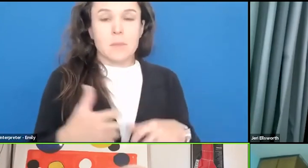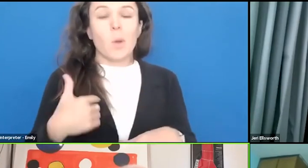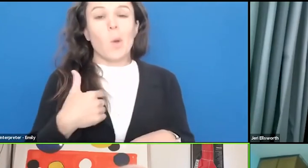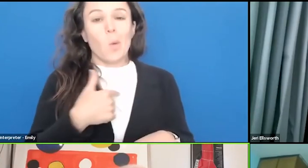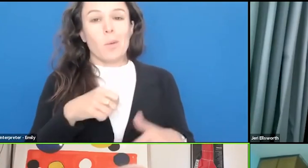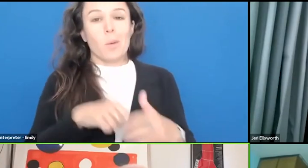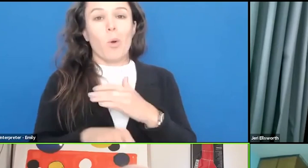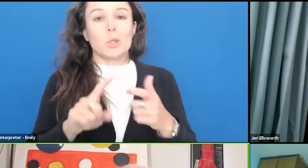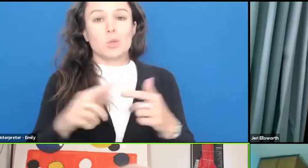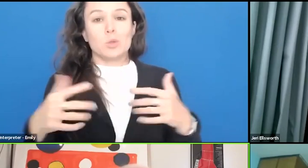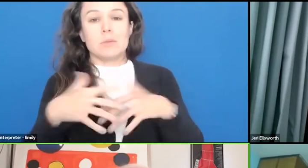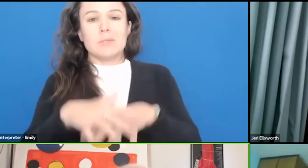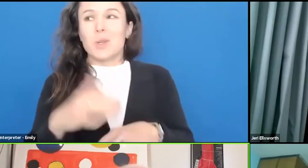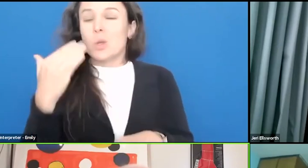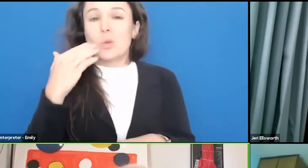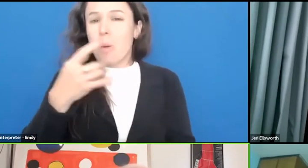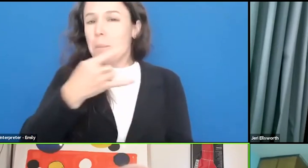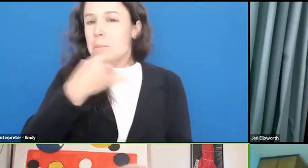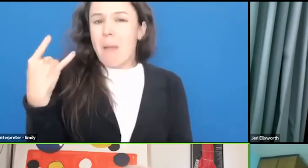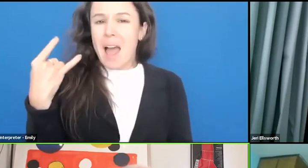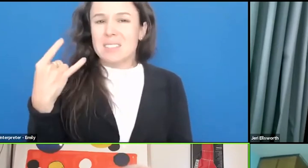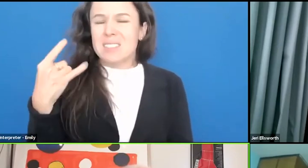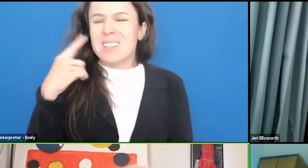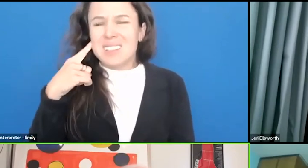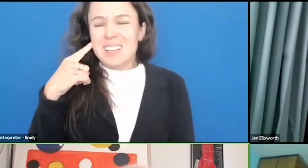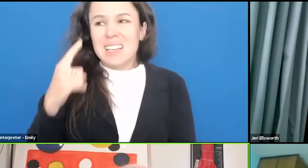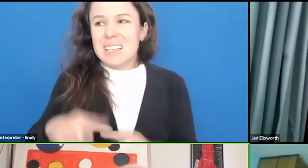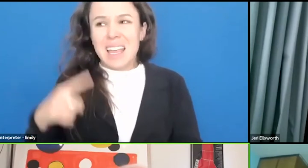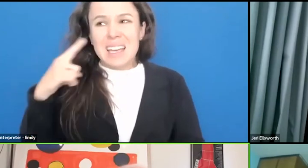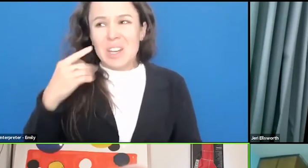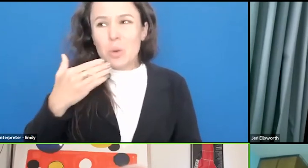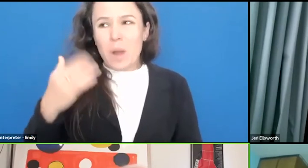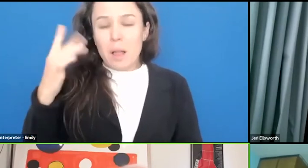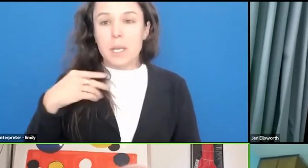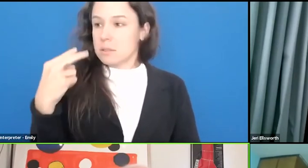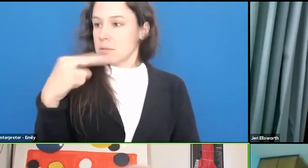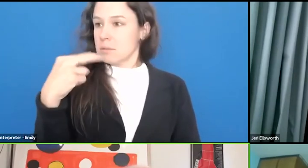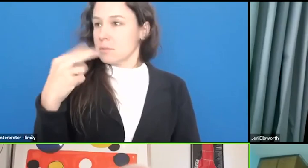people wearing masks because you can't read their lips, which is just as important as people think